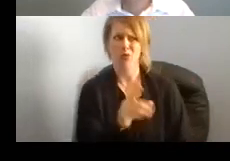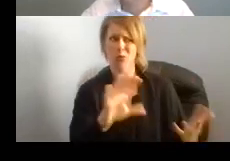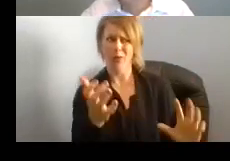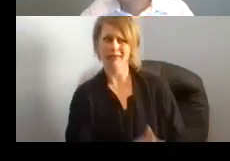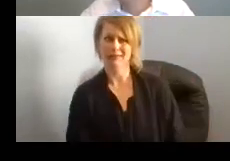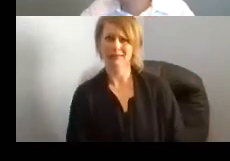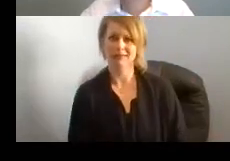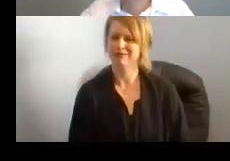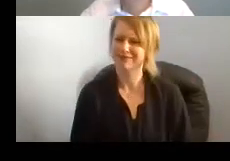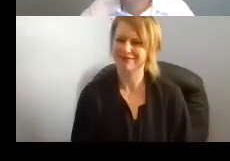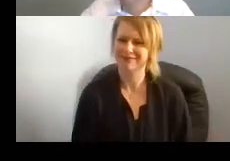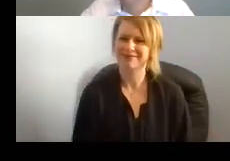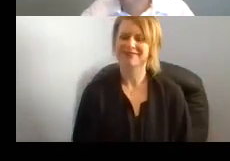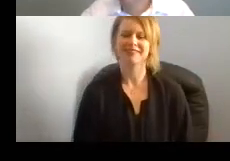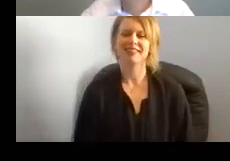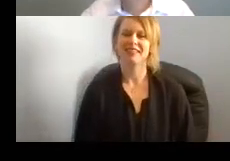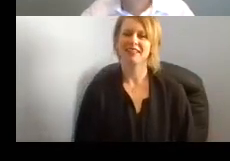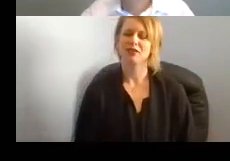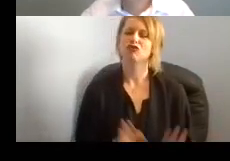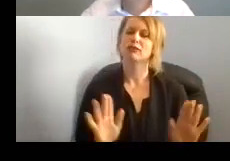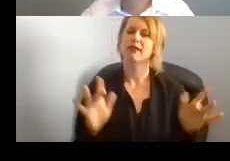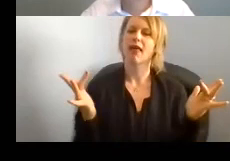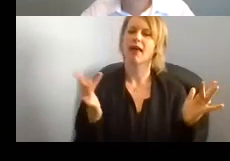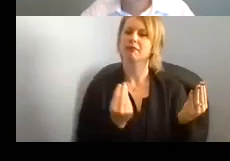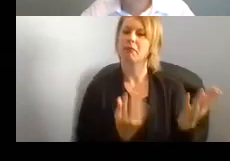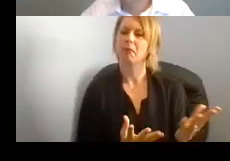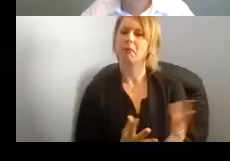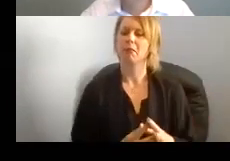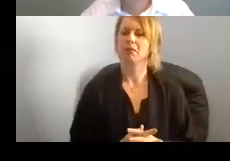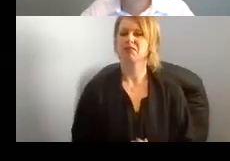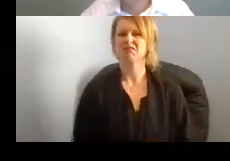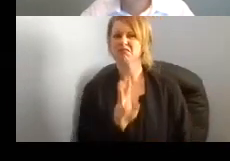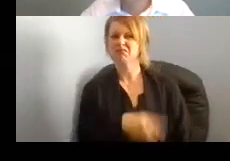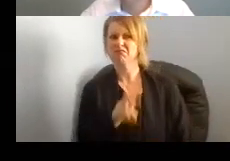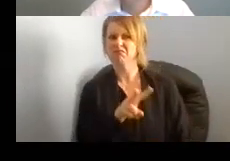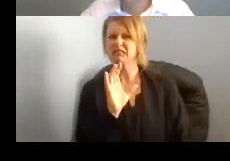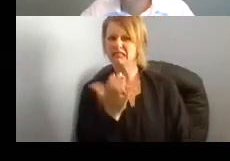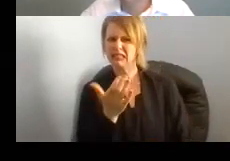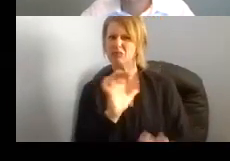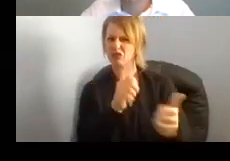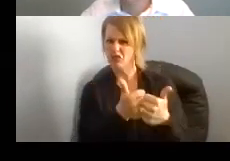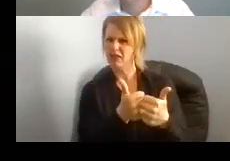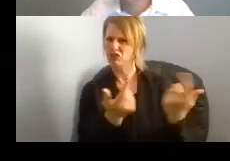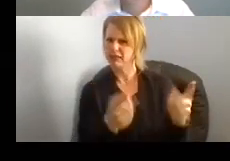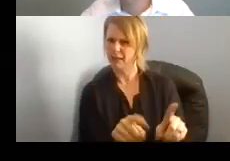any worse than anyone else would do. But I am telling you it sounds like you’re still having some challenges, and maybe we can have someone